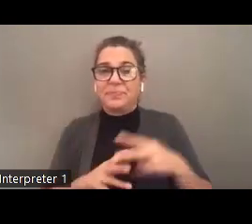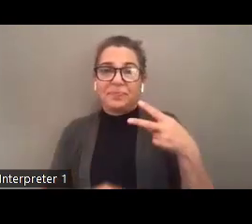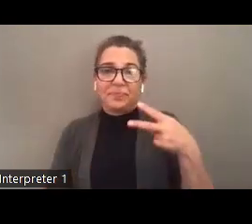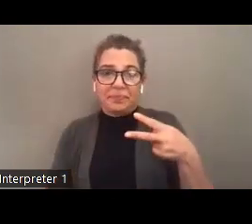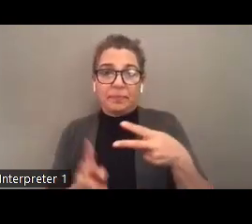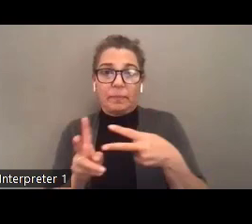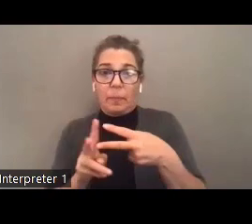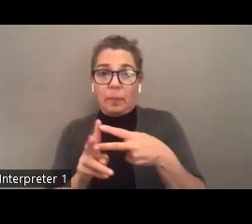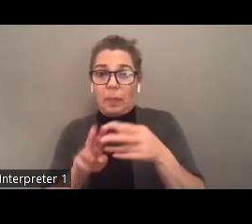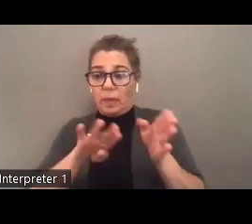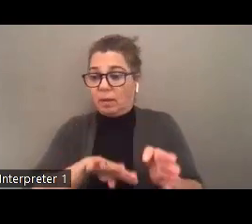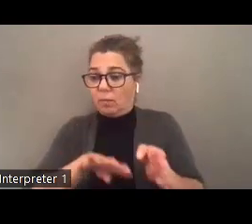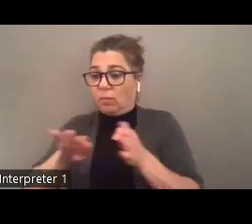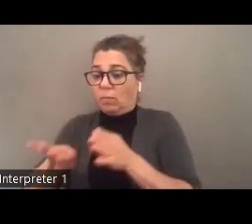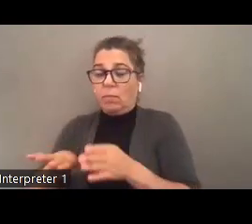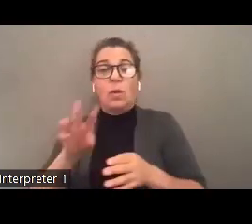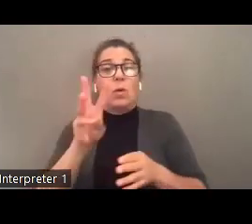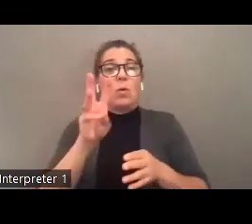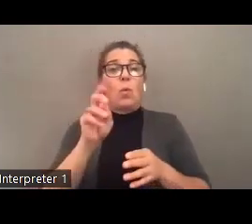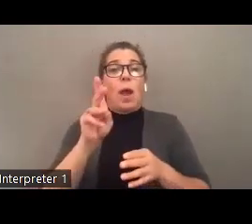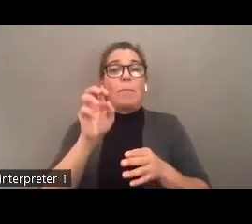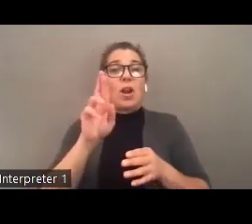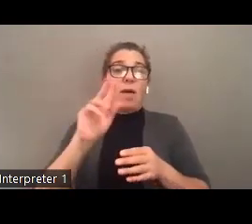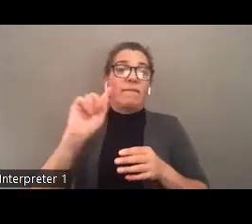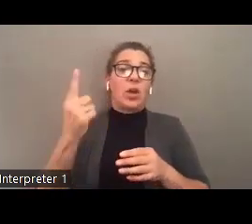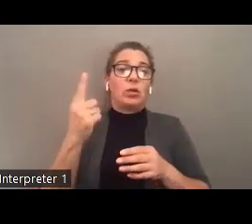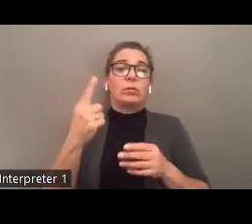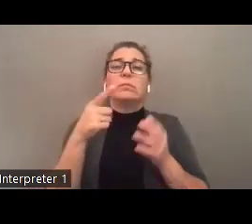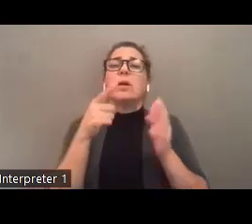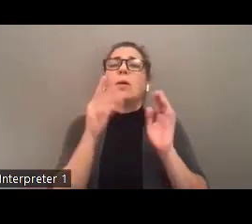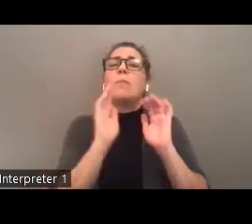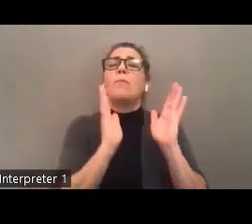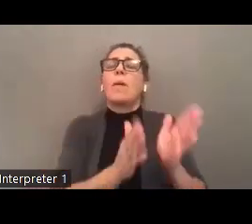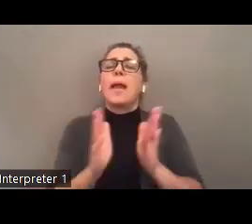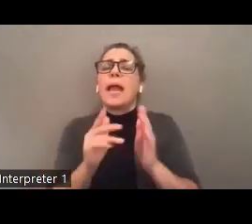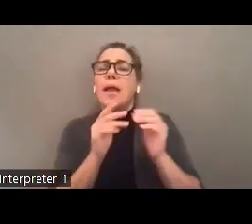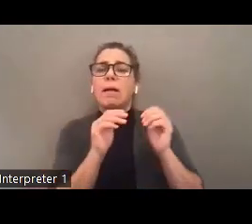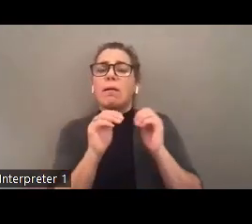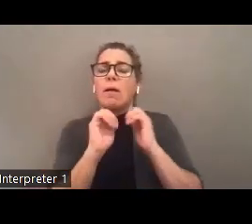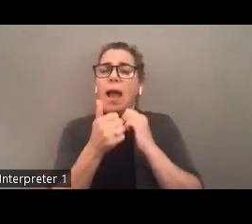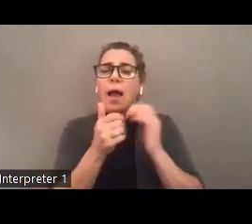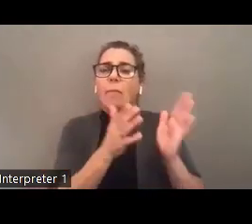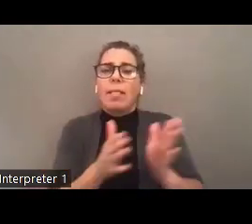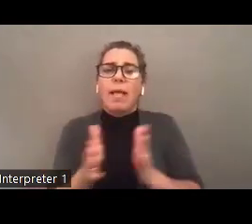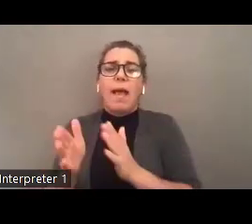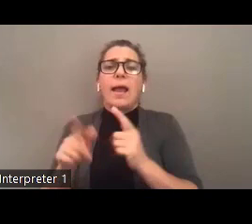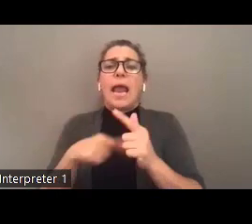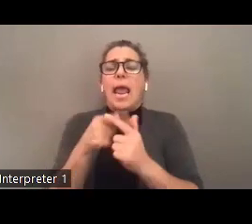In Webinar One, we also discussed how to prepare DMS plans and budget for related costs.